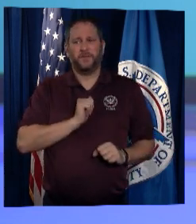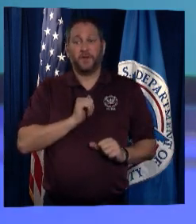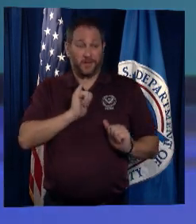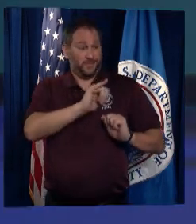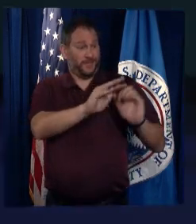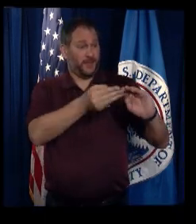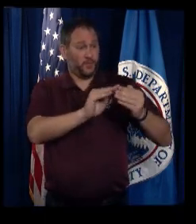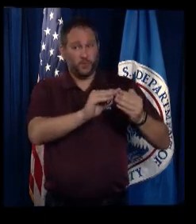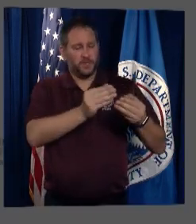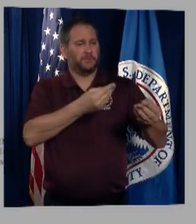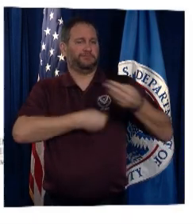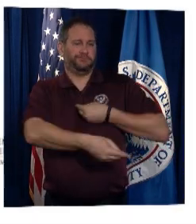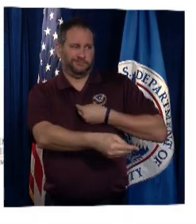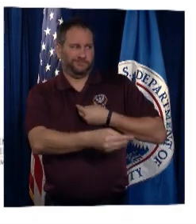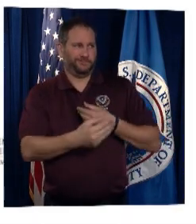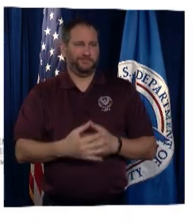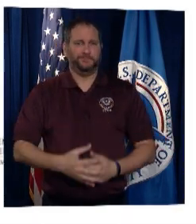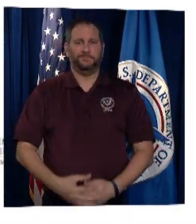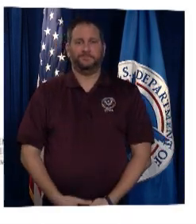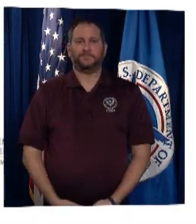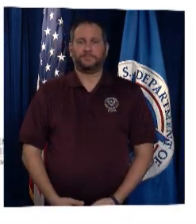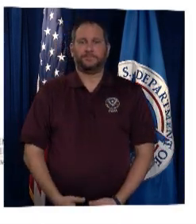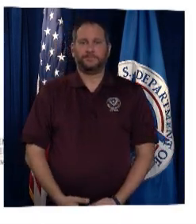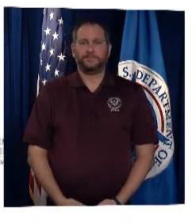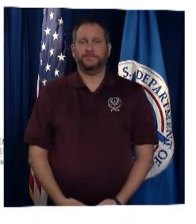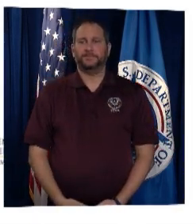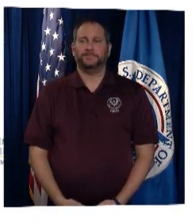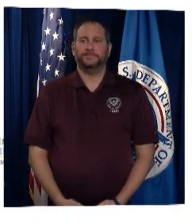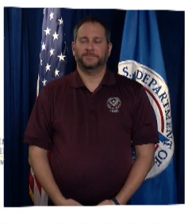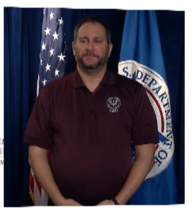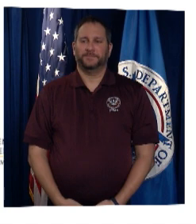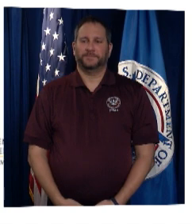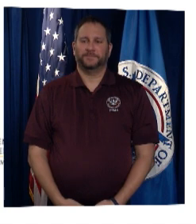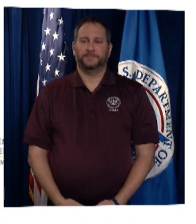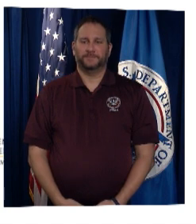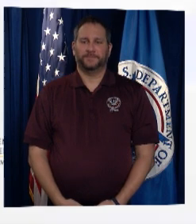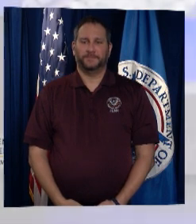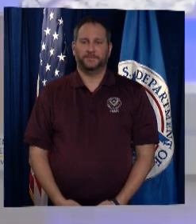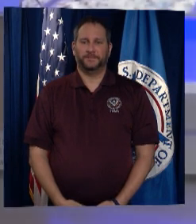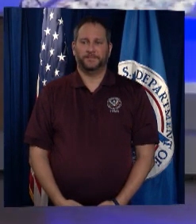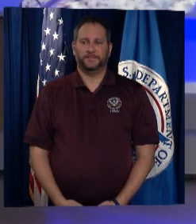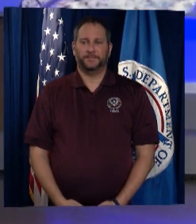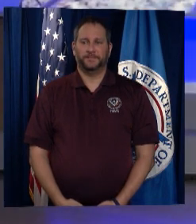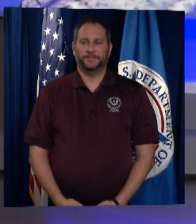You know, applying these principles let's say after Hurricane